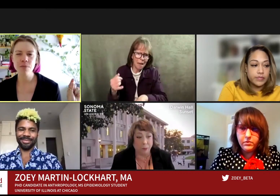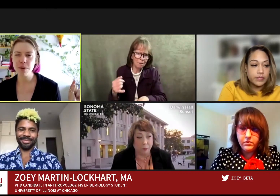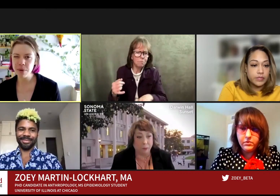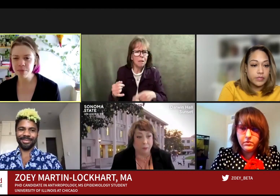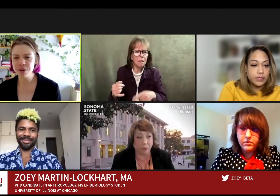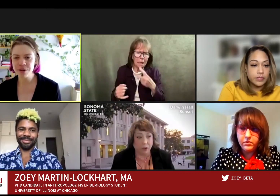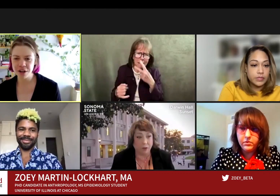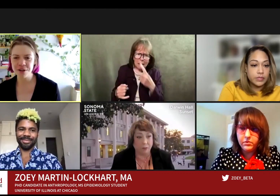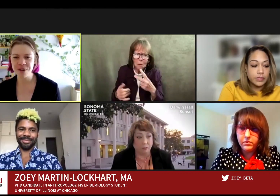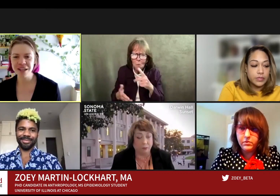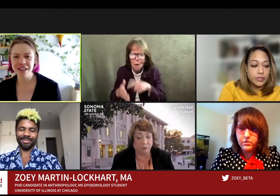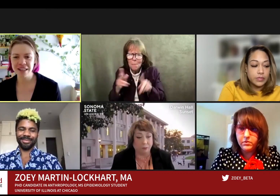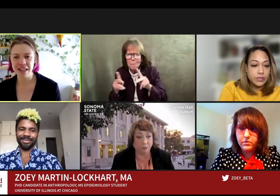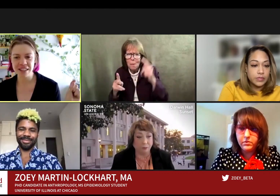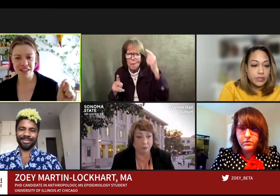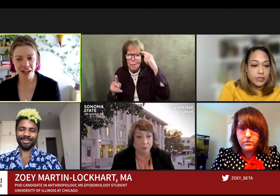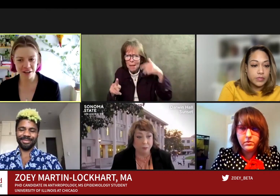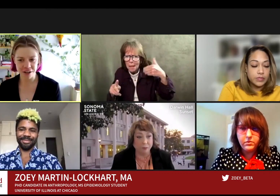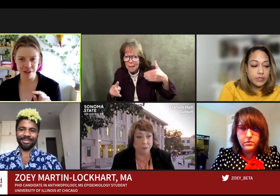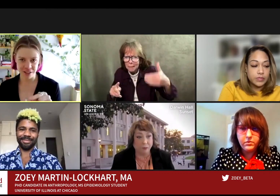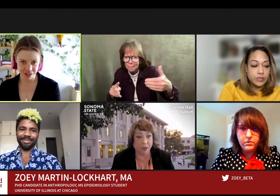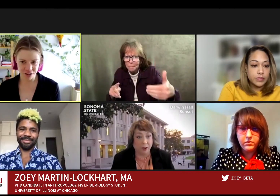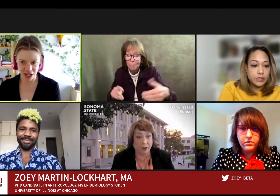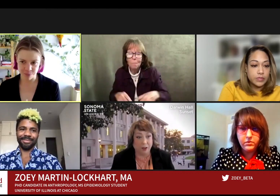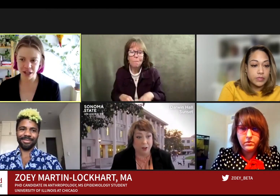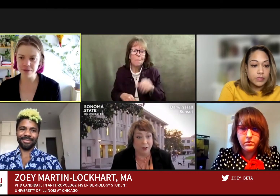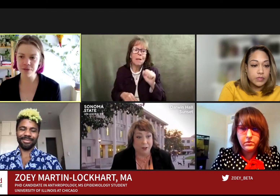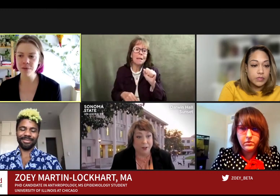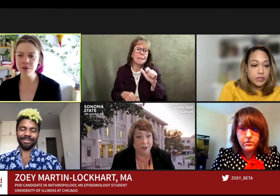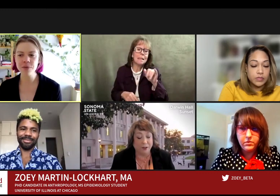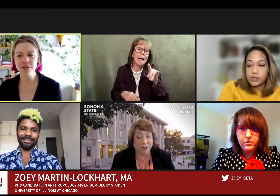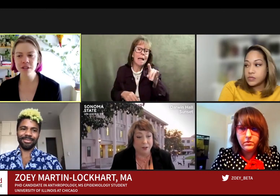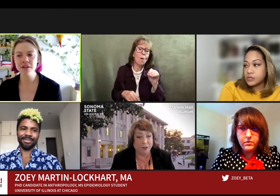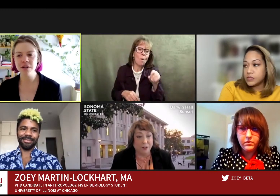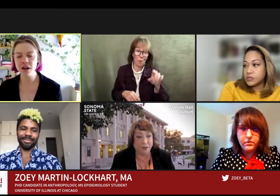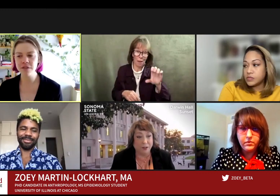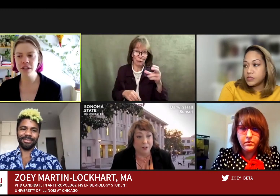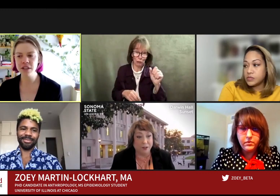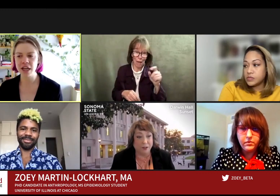Remember, though, that Slido, this chat platform that we're using for